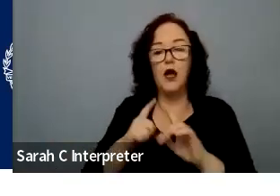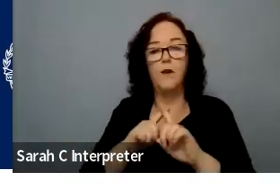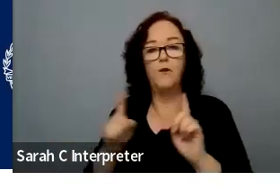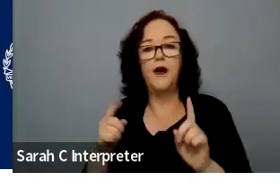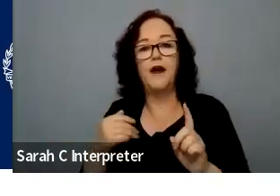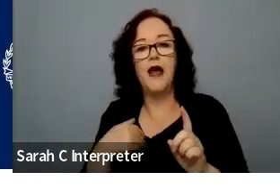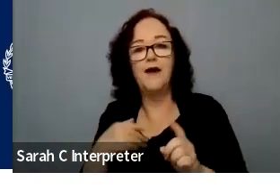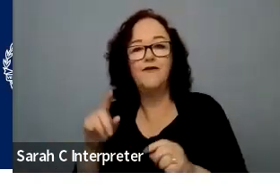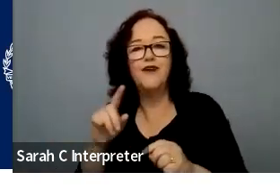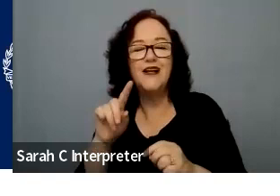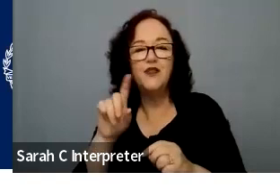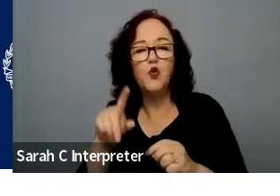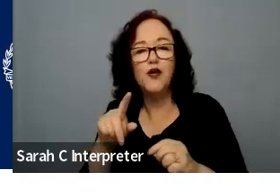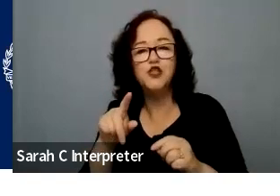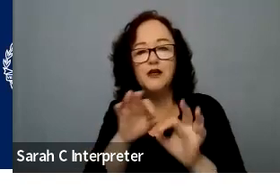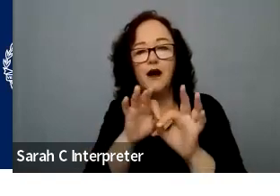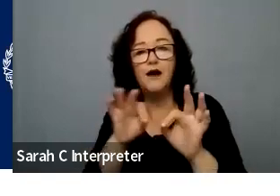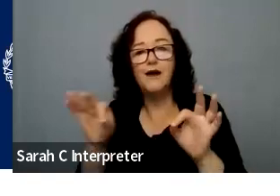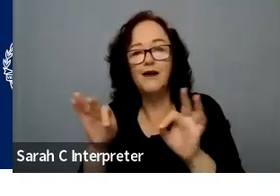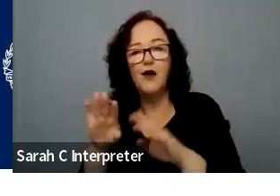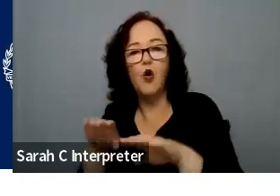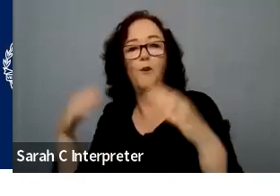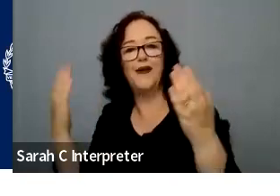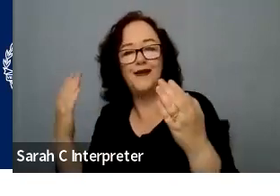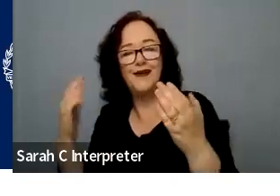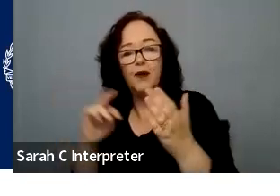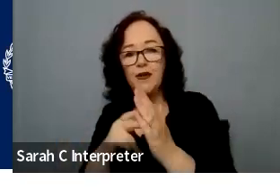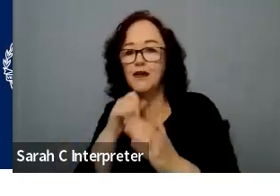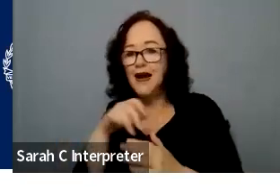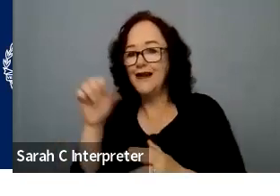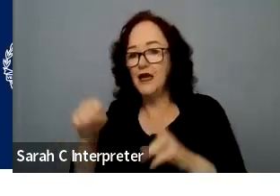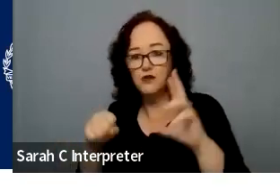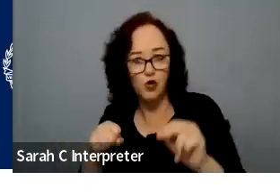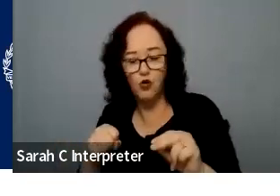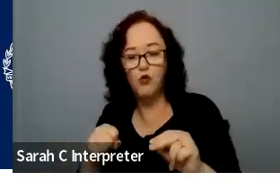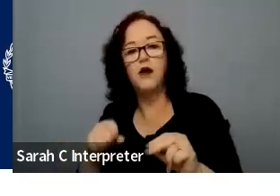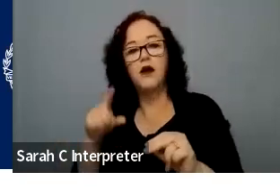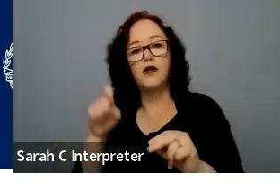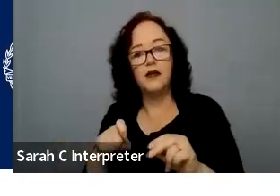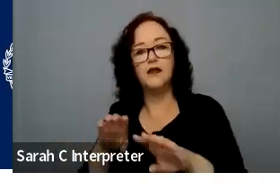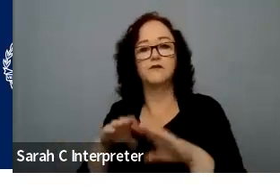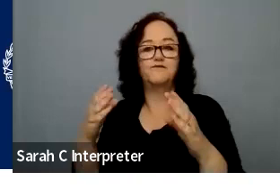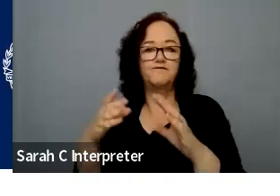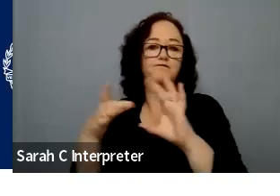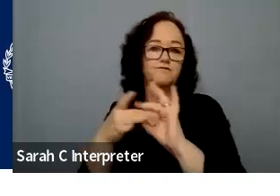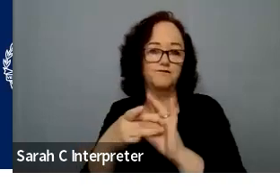them to share you know their views and opinions about this experience, they completed again the